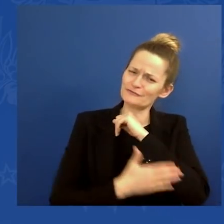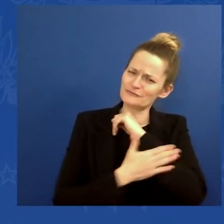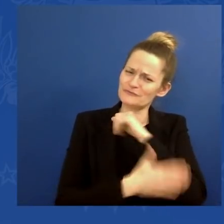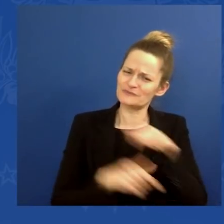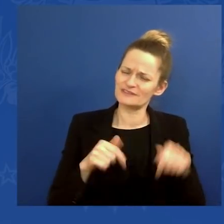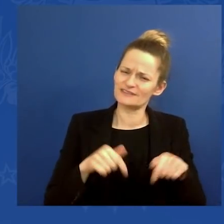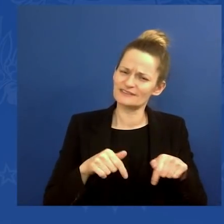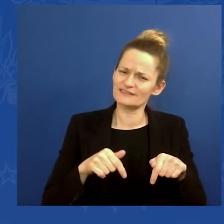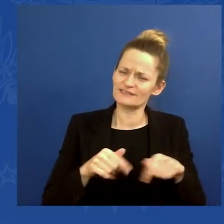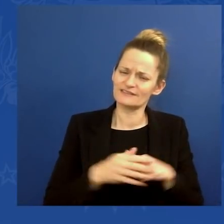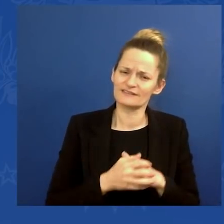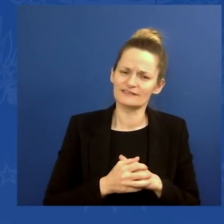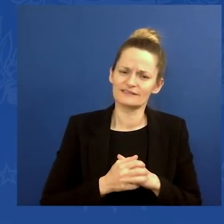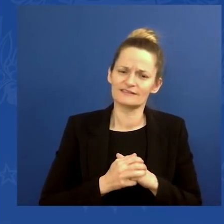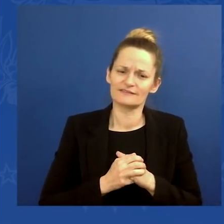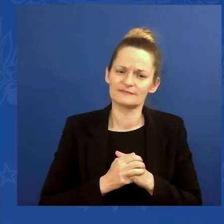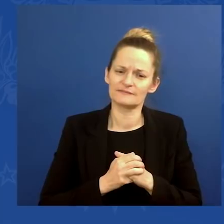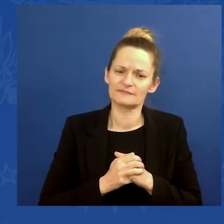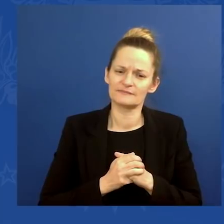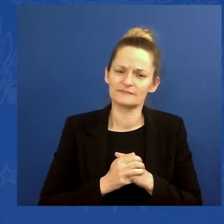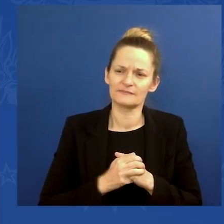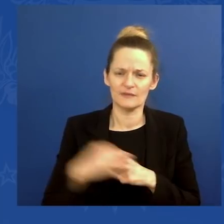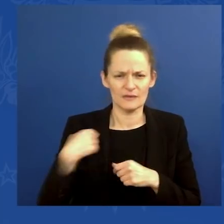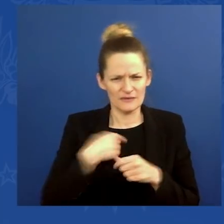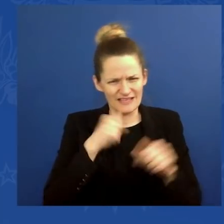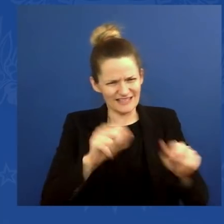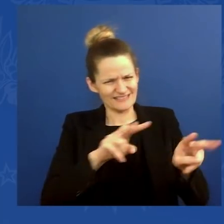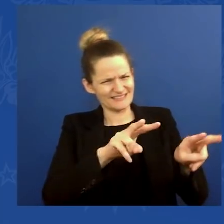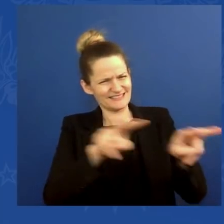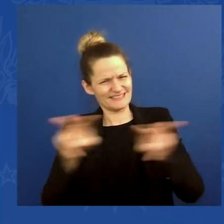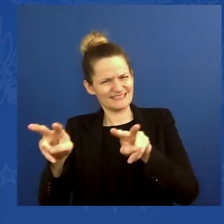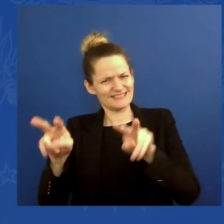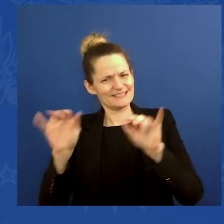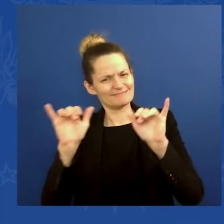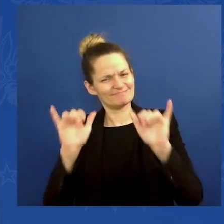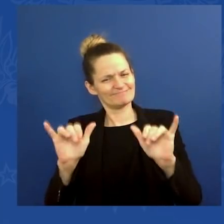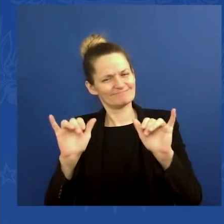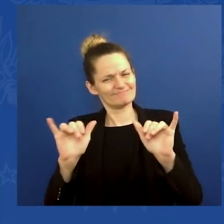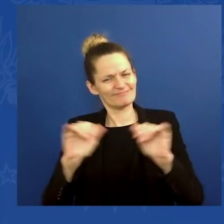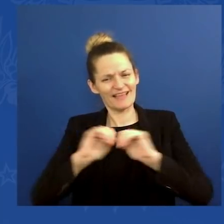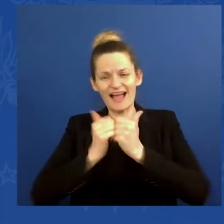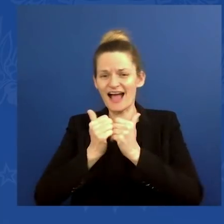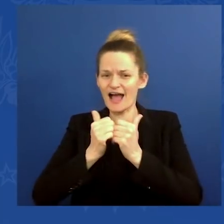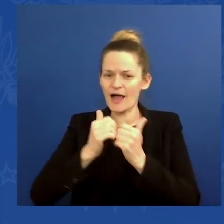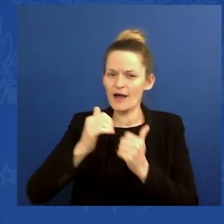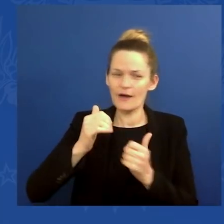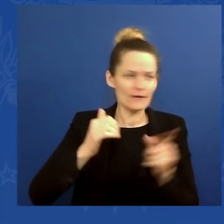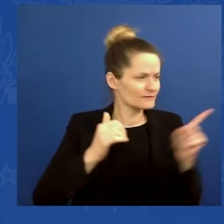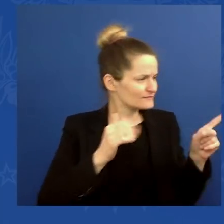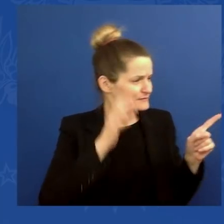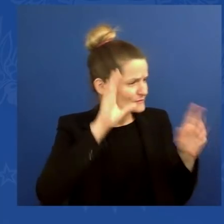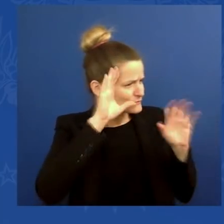And we could see how this great President came to be as a person who understands